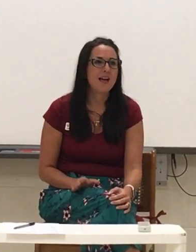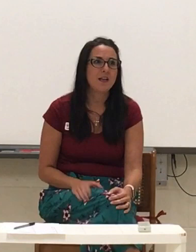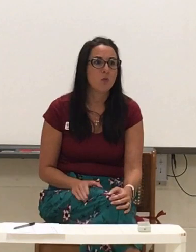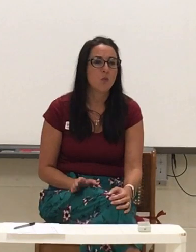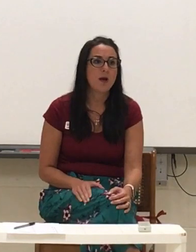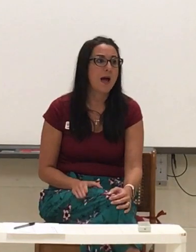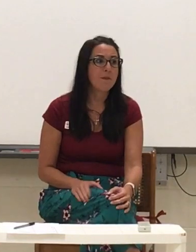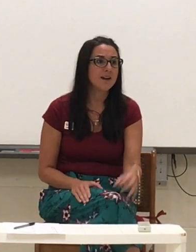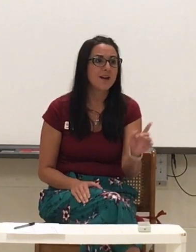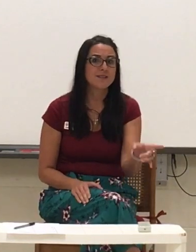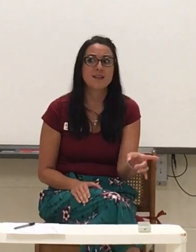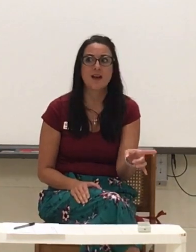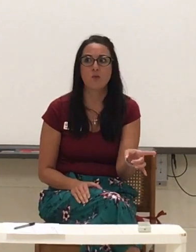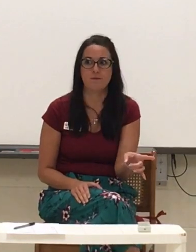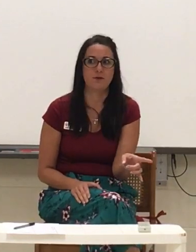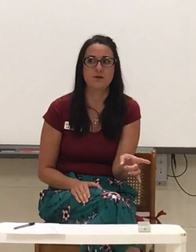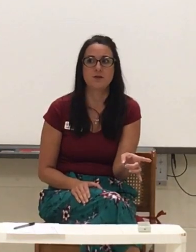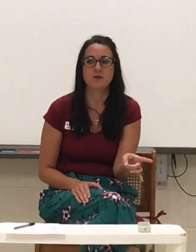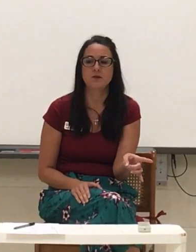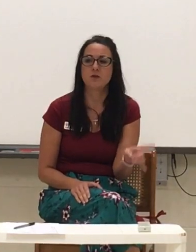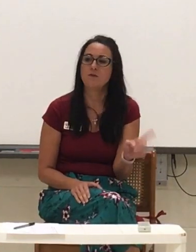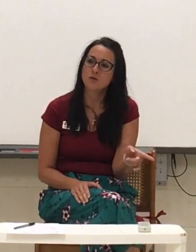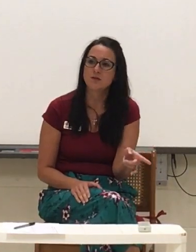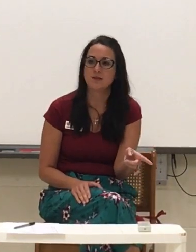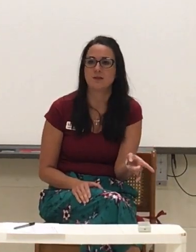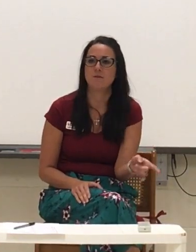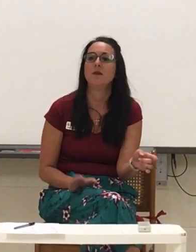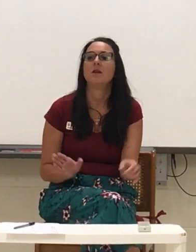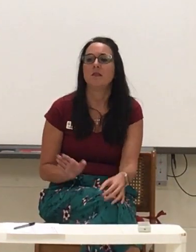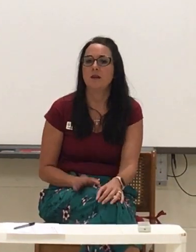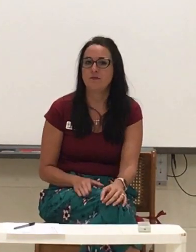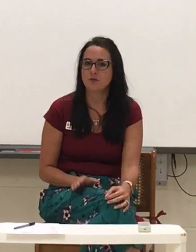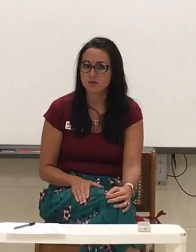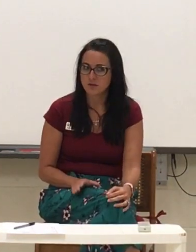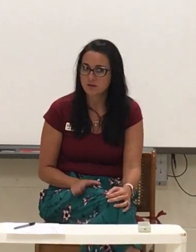I might not see that one a person do it so if you see them then if you'll do it